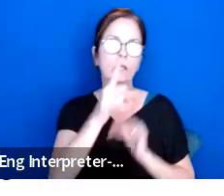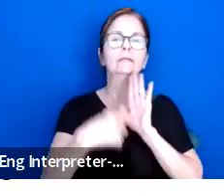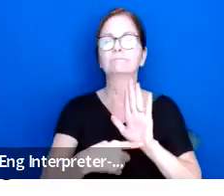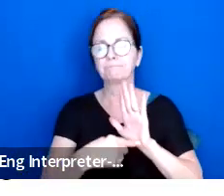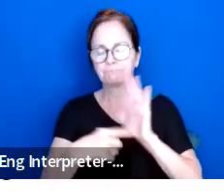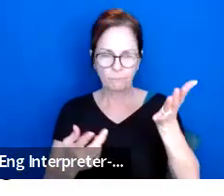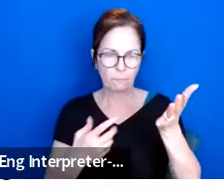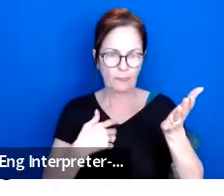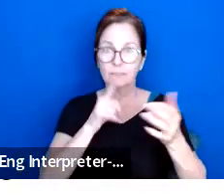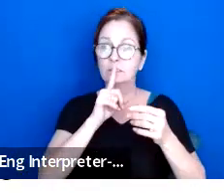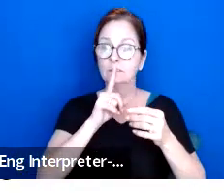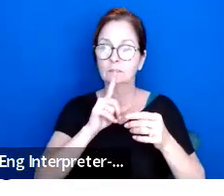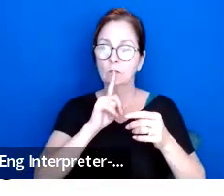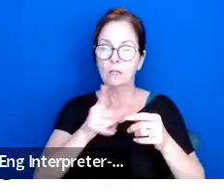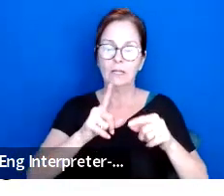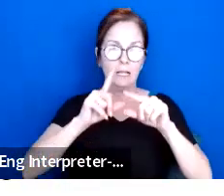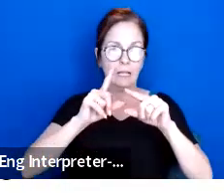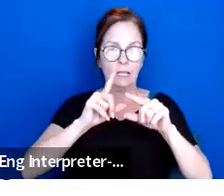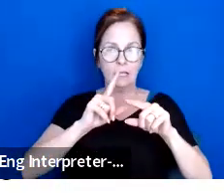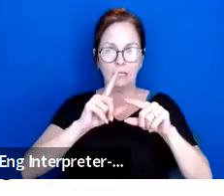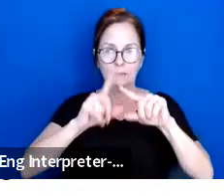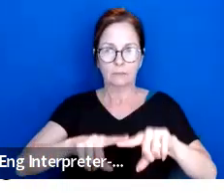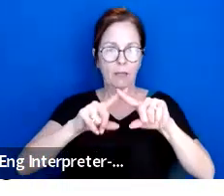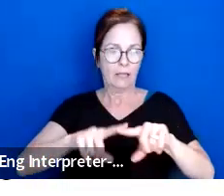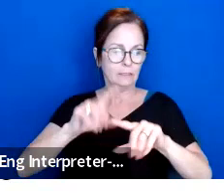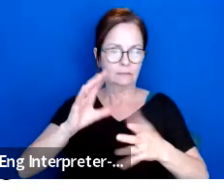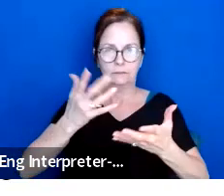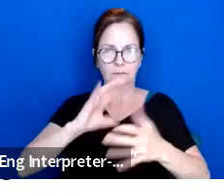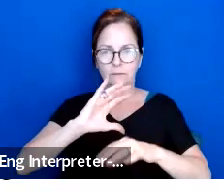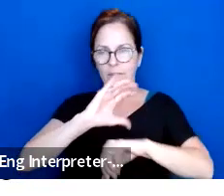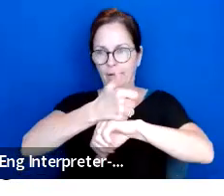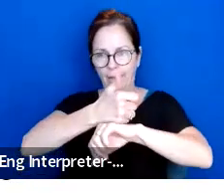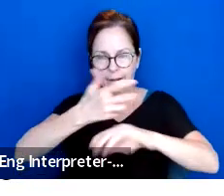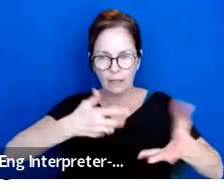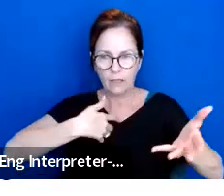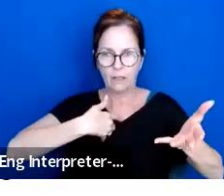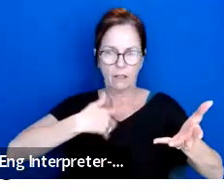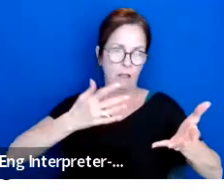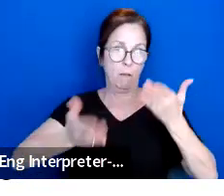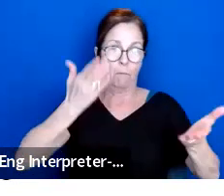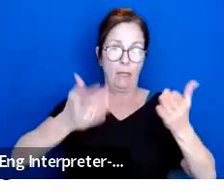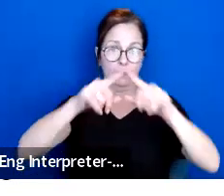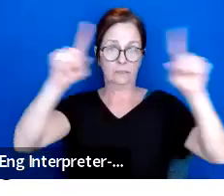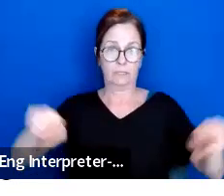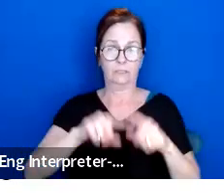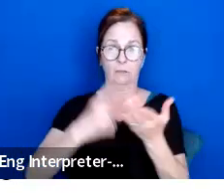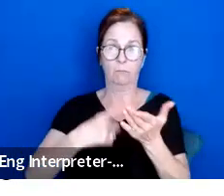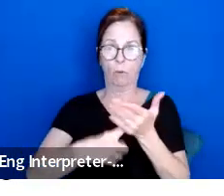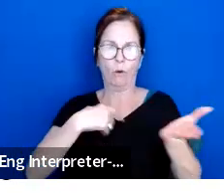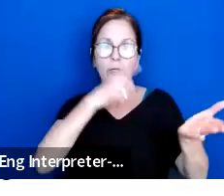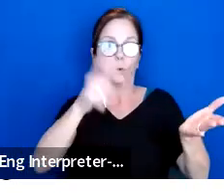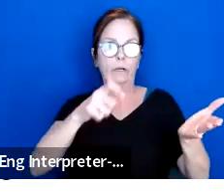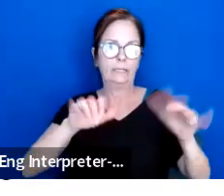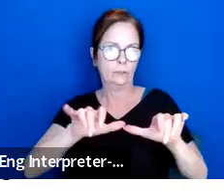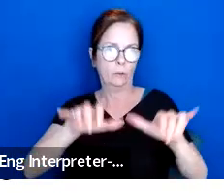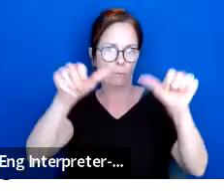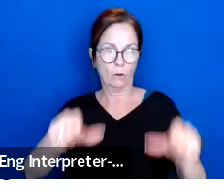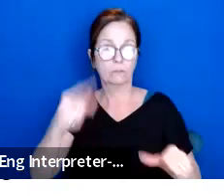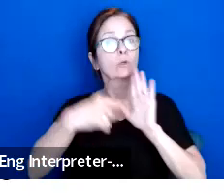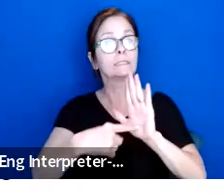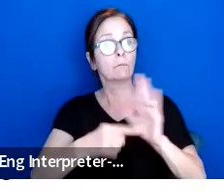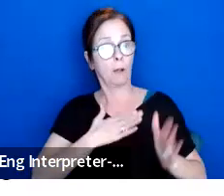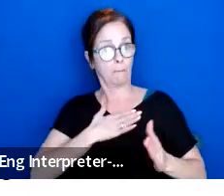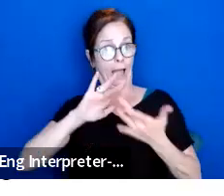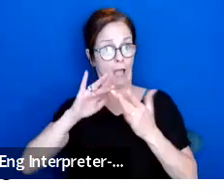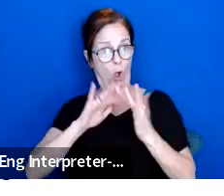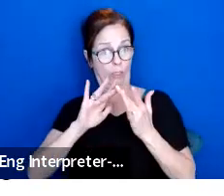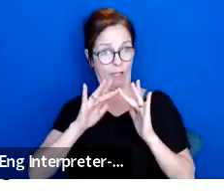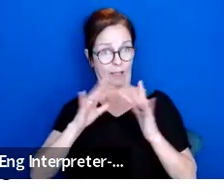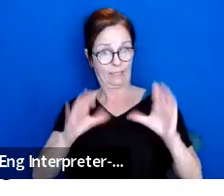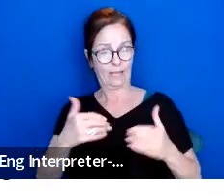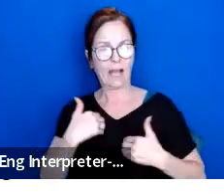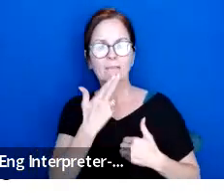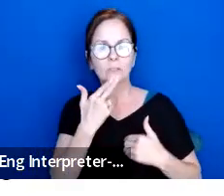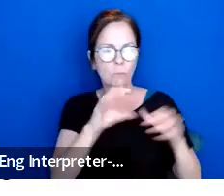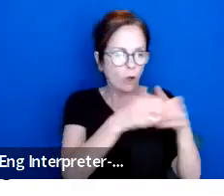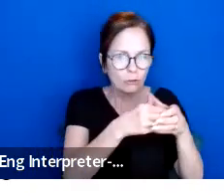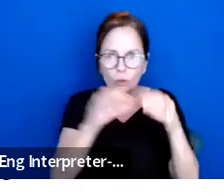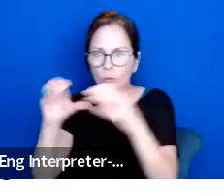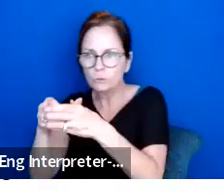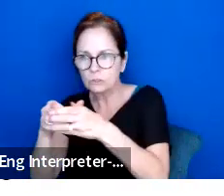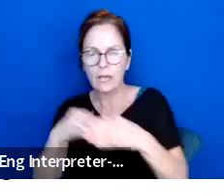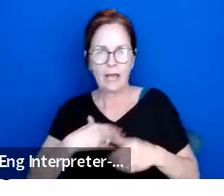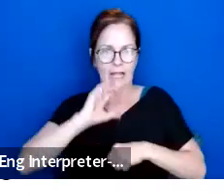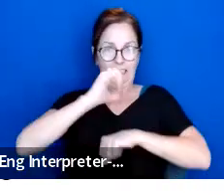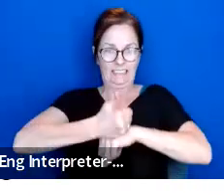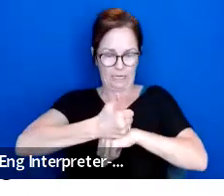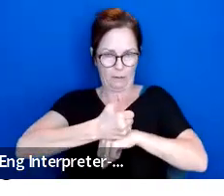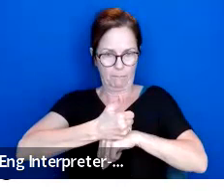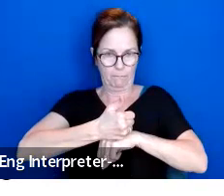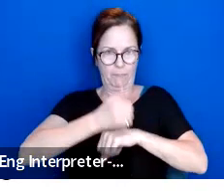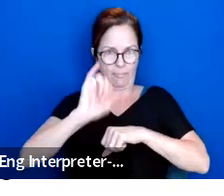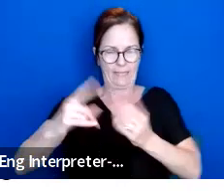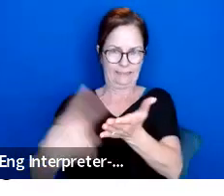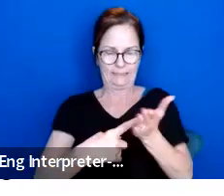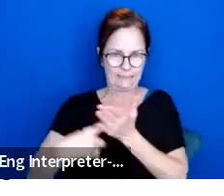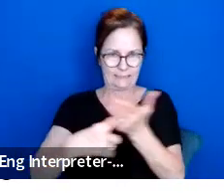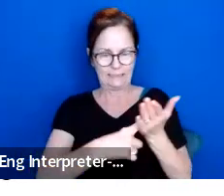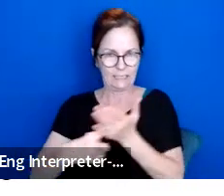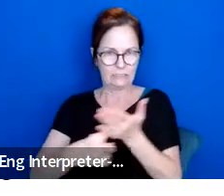But for example, in my online classes, I have small groups and then I set the discussions that you cannot see other people's answers until you post yourself.